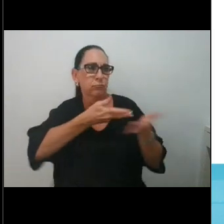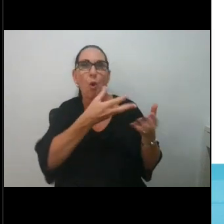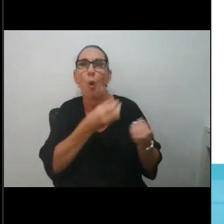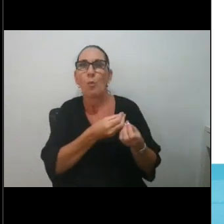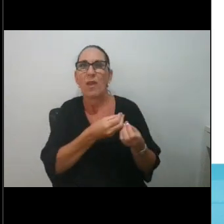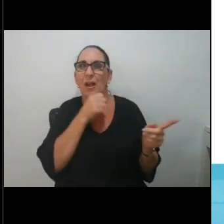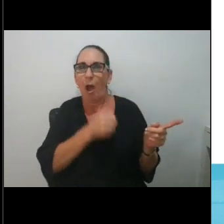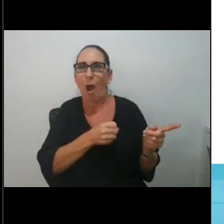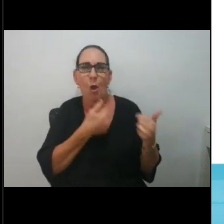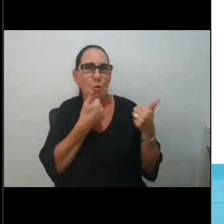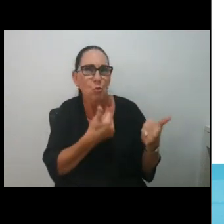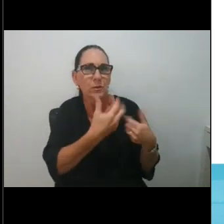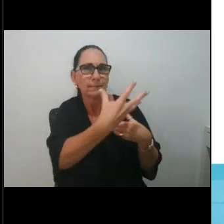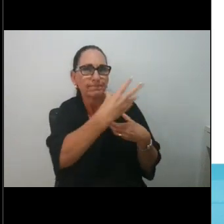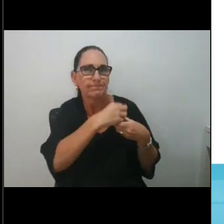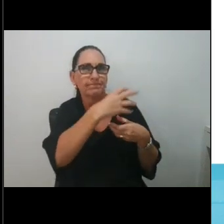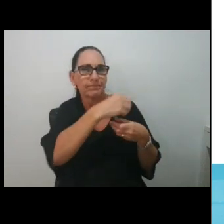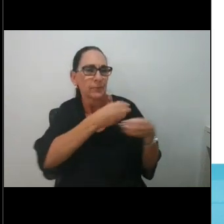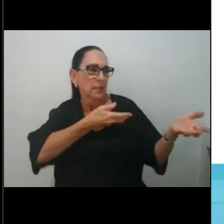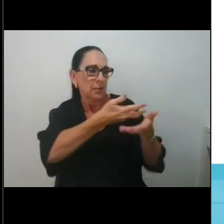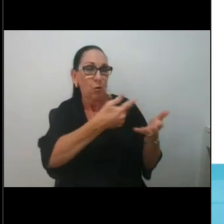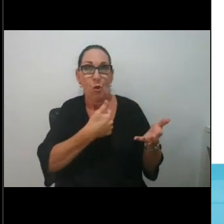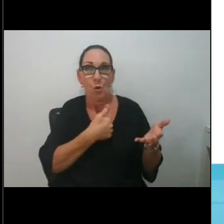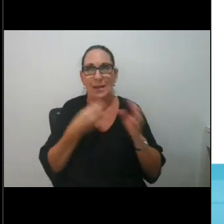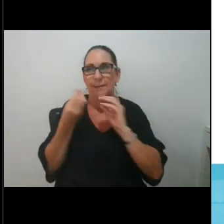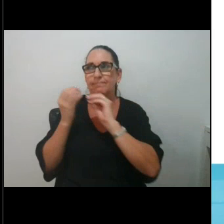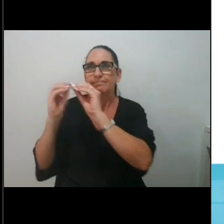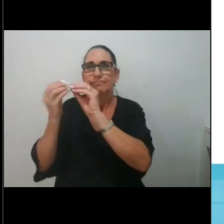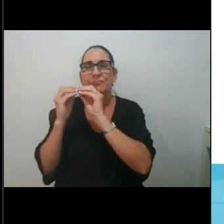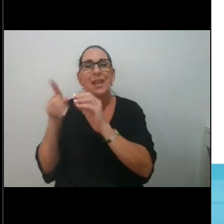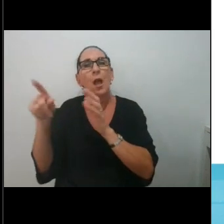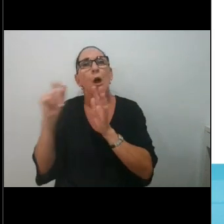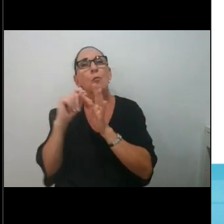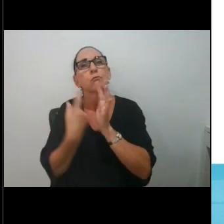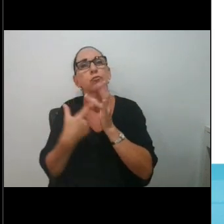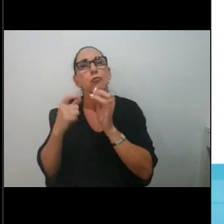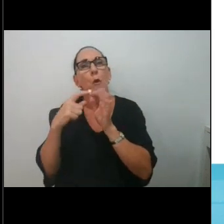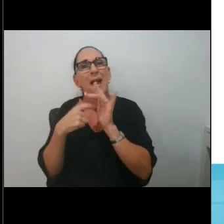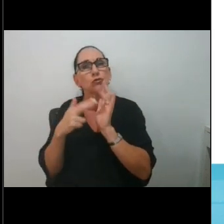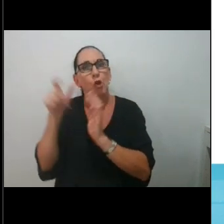we worked with the probation officer for them to come along to our Court Link appointments um with